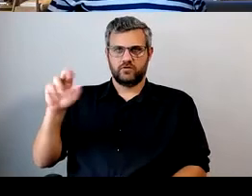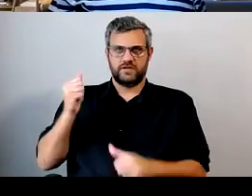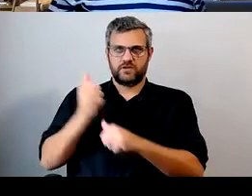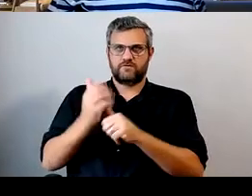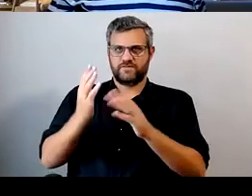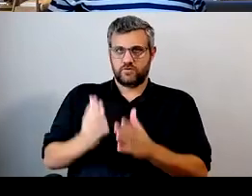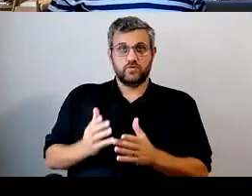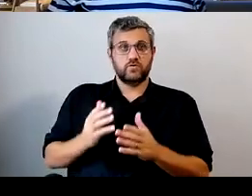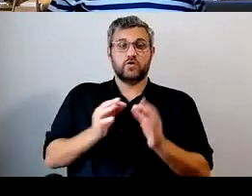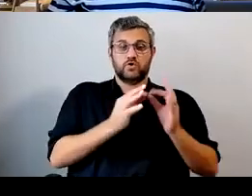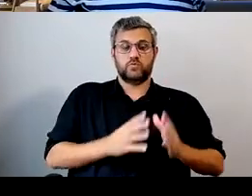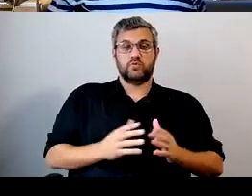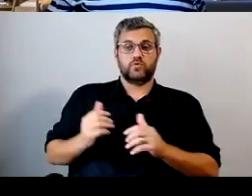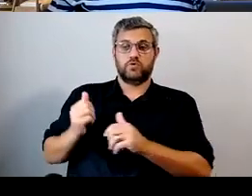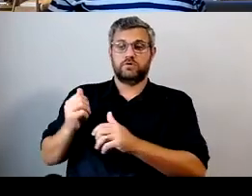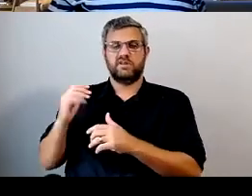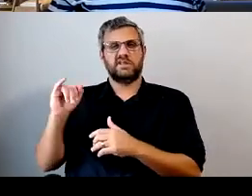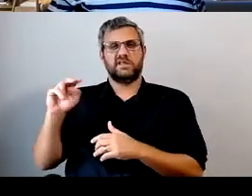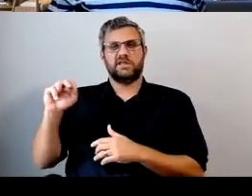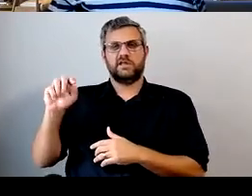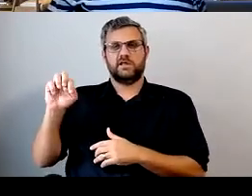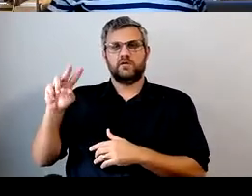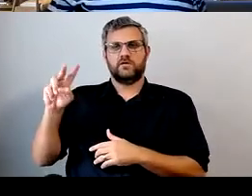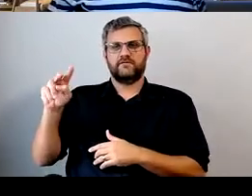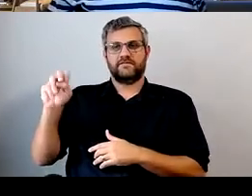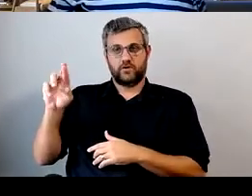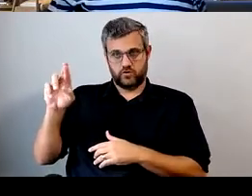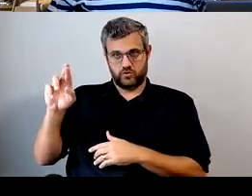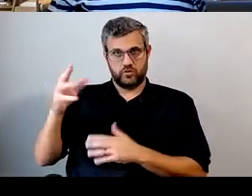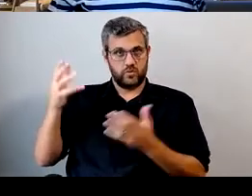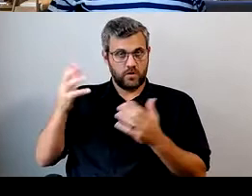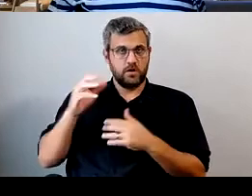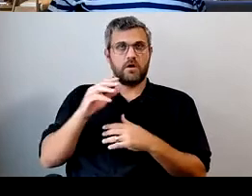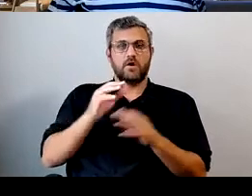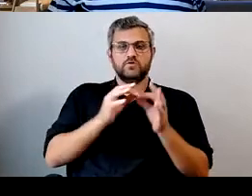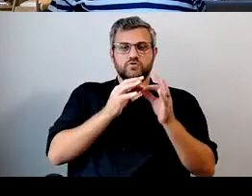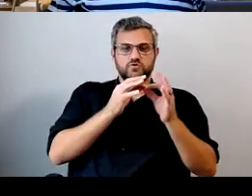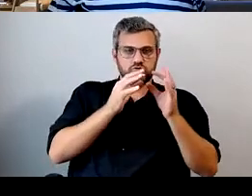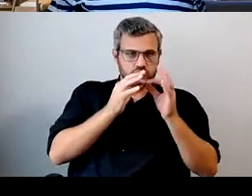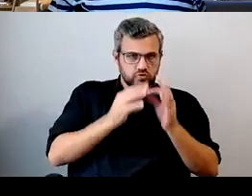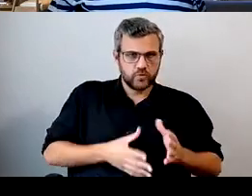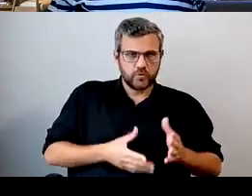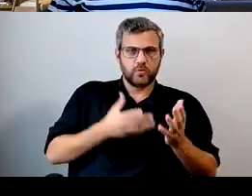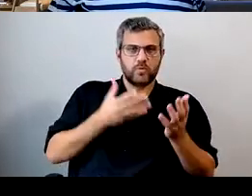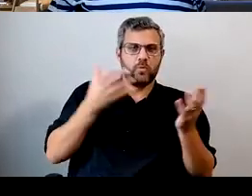and an interpreter is that an interpreter is pure. They're going to just translate.